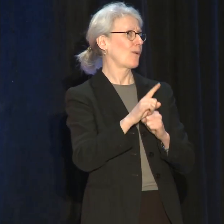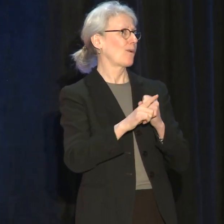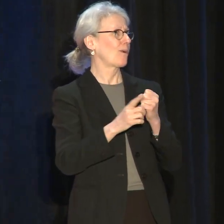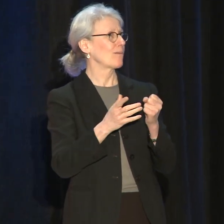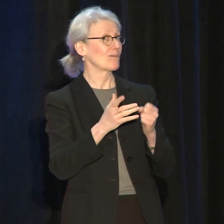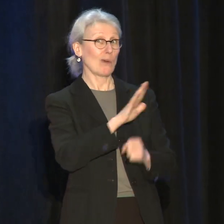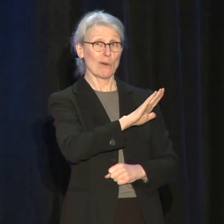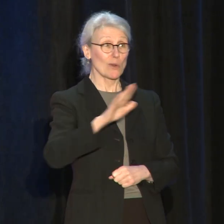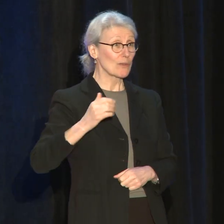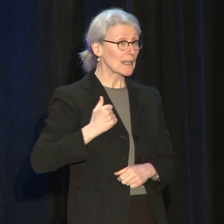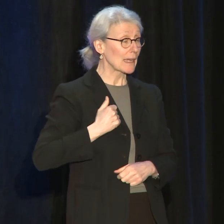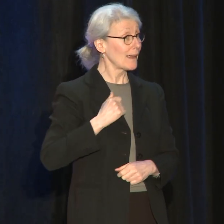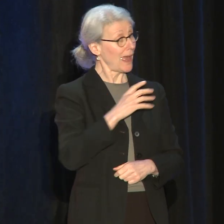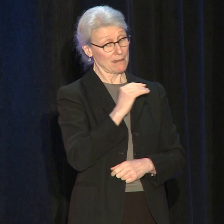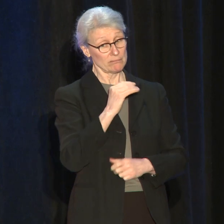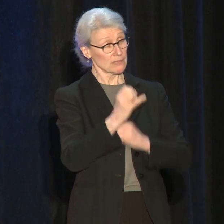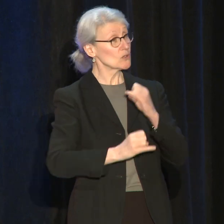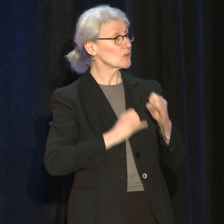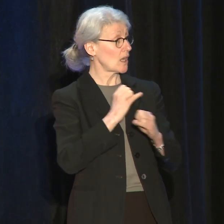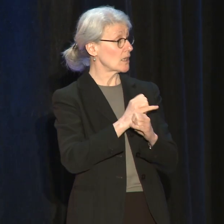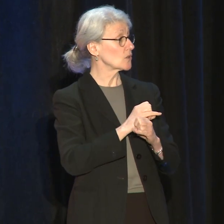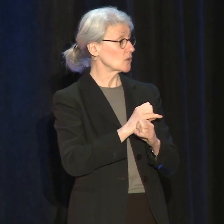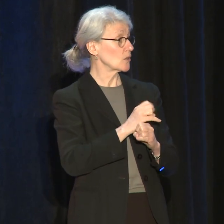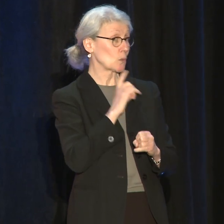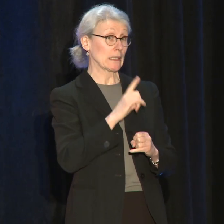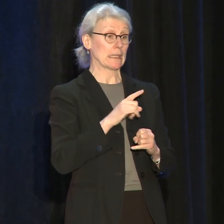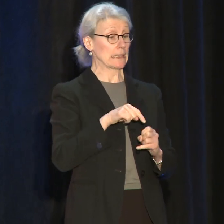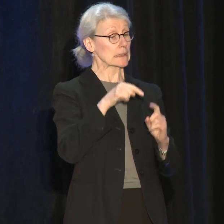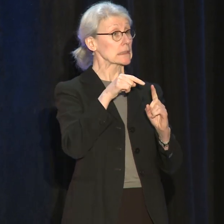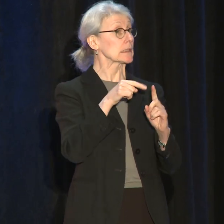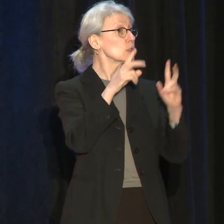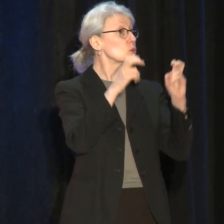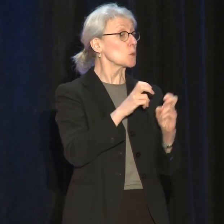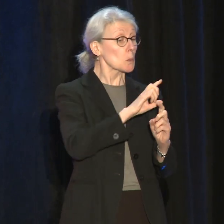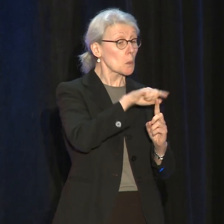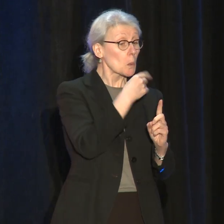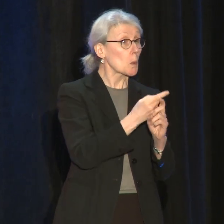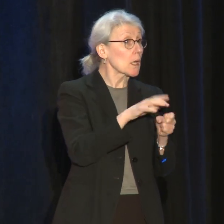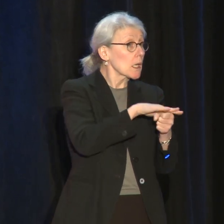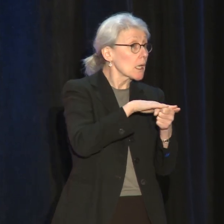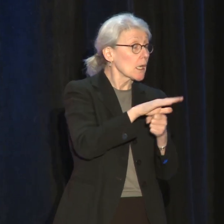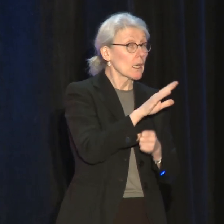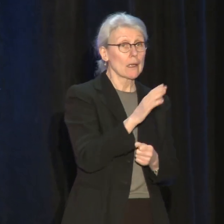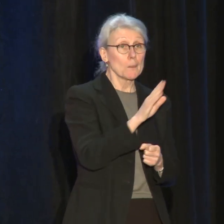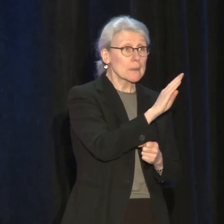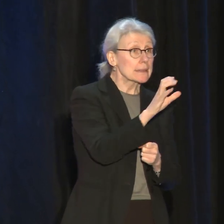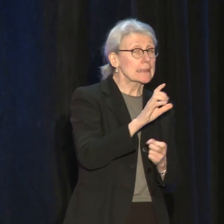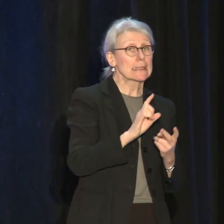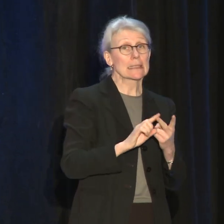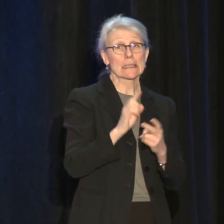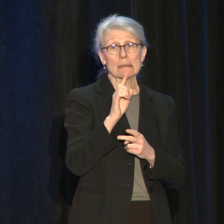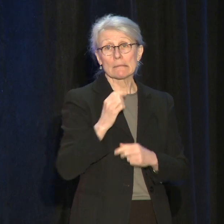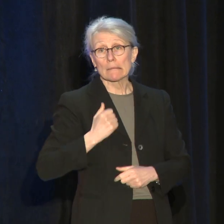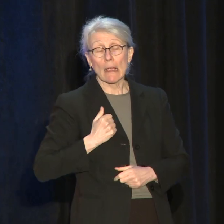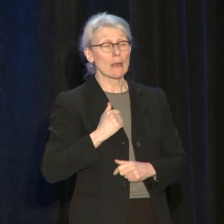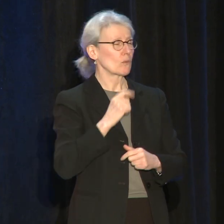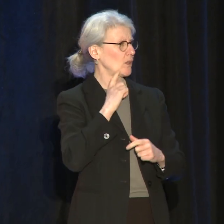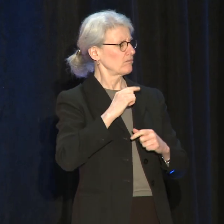globally as we've said these are global issues at this Equality Breakfast. Thank you so much